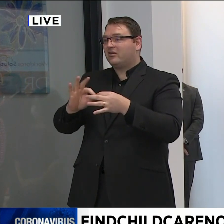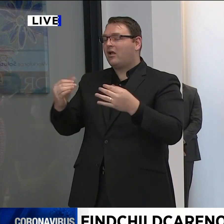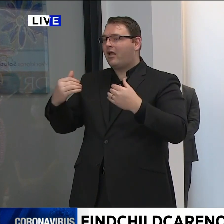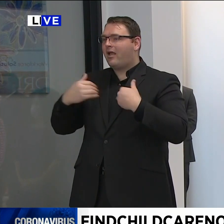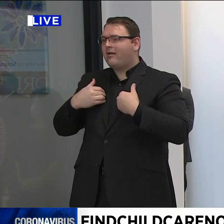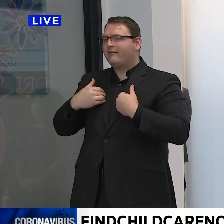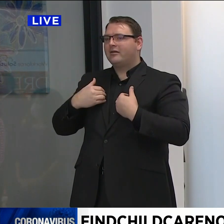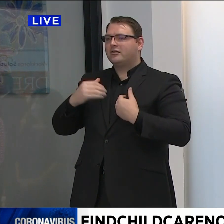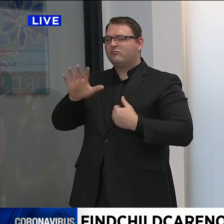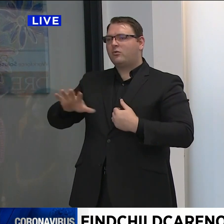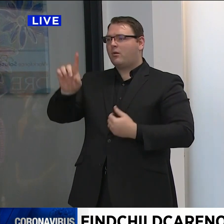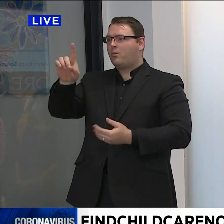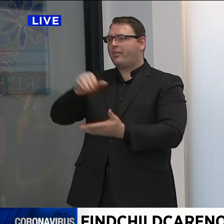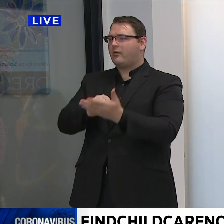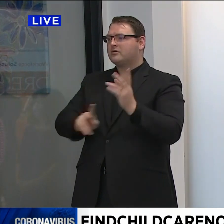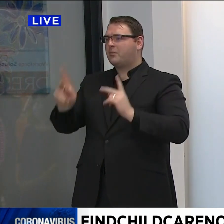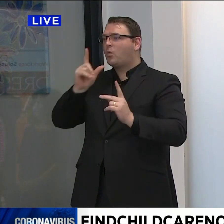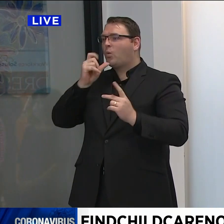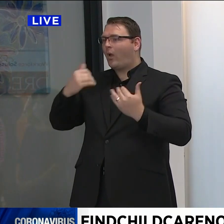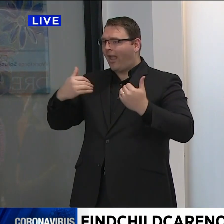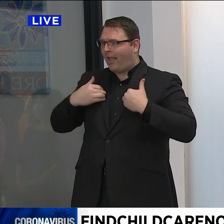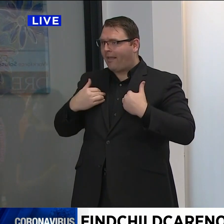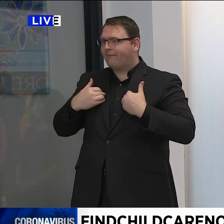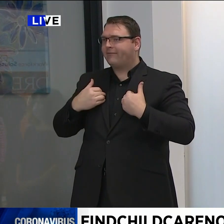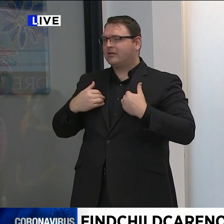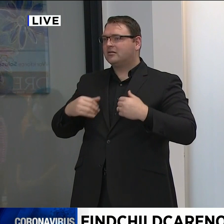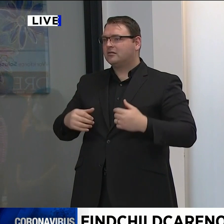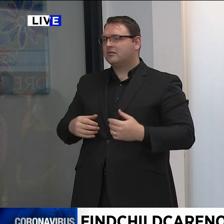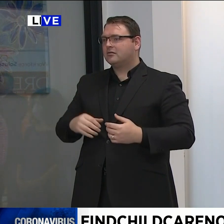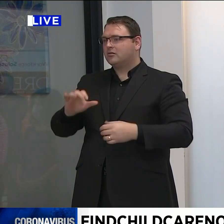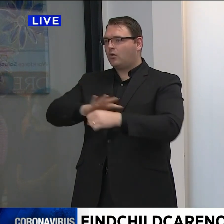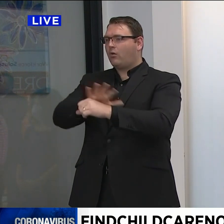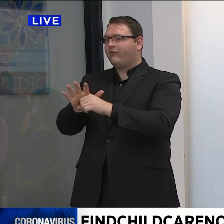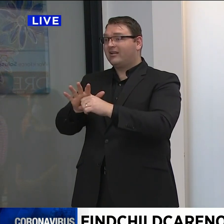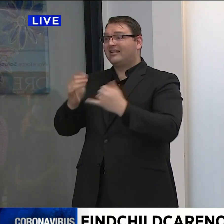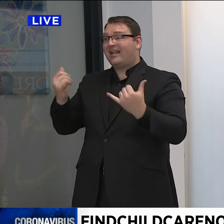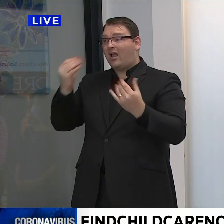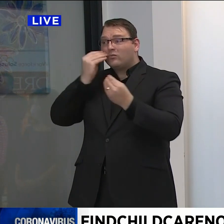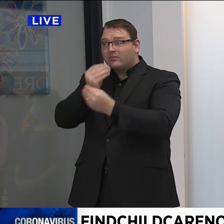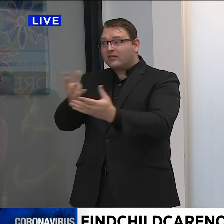the end. One more number actually that I One more number actually that I that I do want that I do want to mention and as we talk about